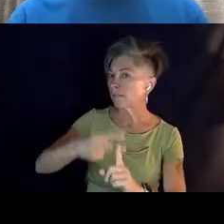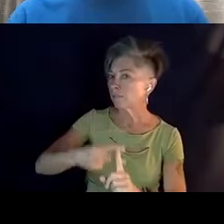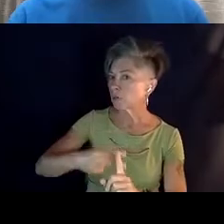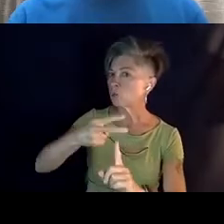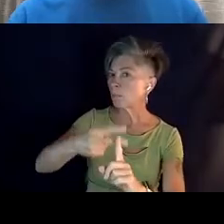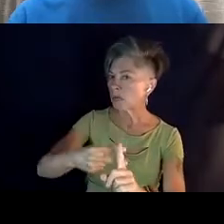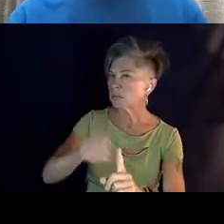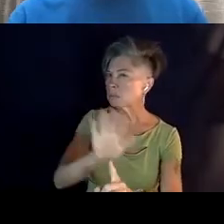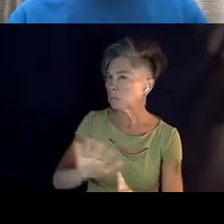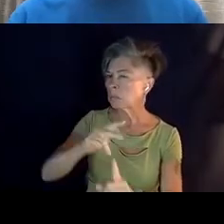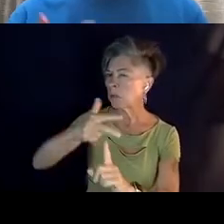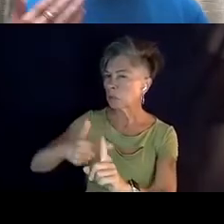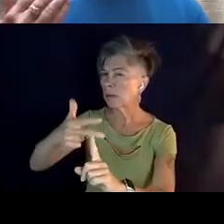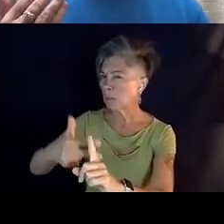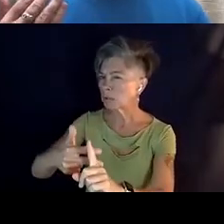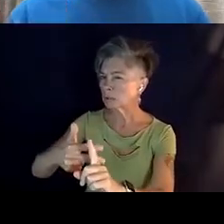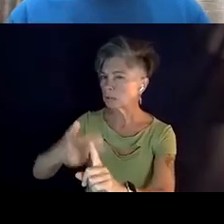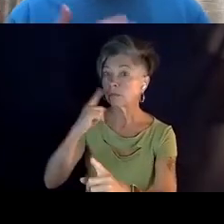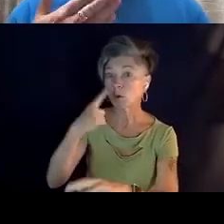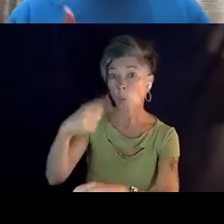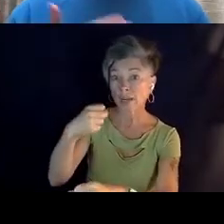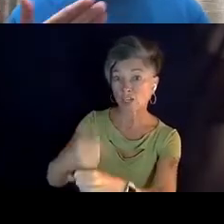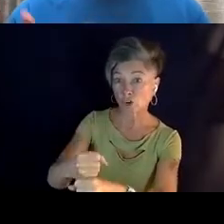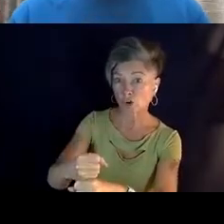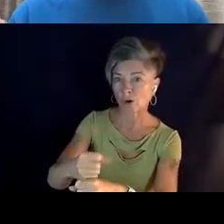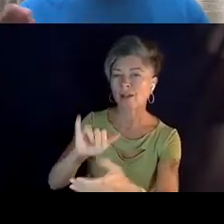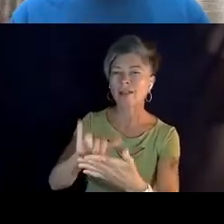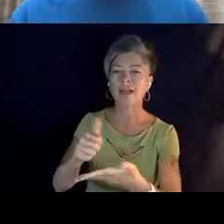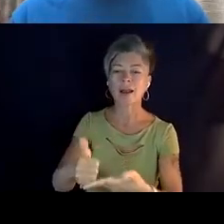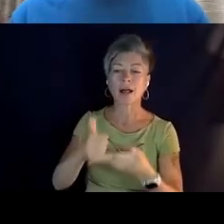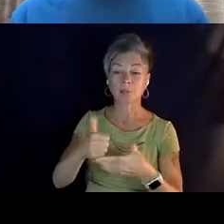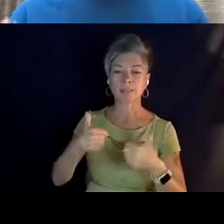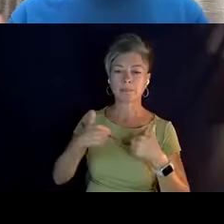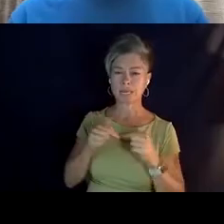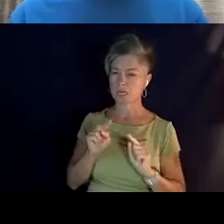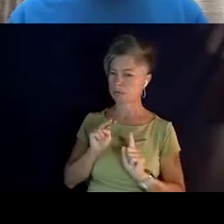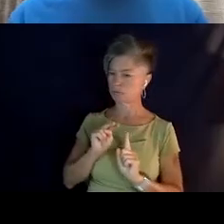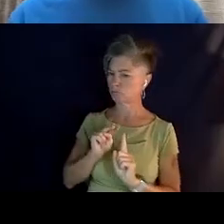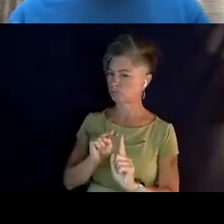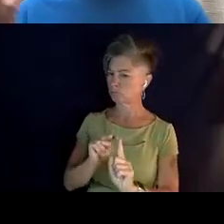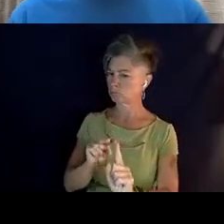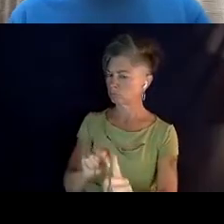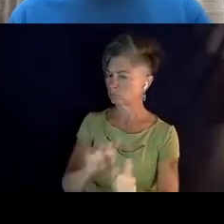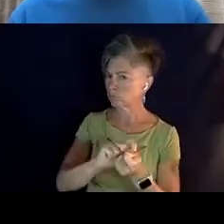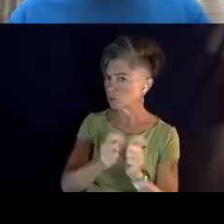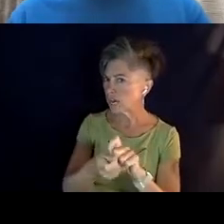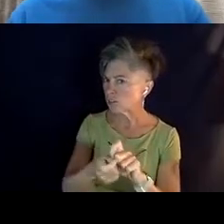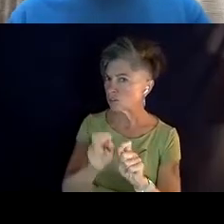And that's really to allow me to watch any changes that may occur and any red flags, what we lovingly call red flags,